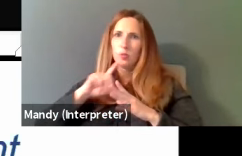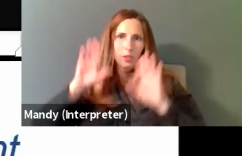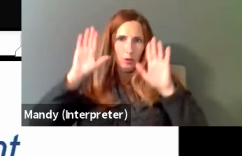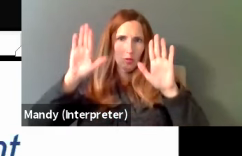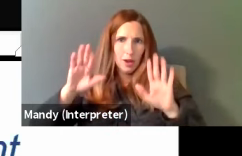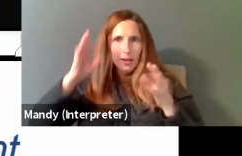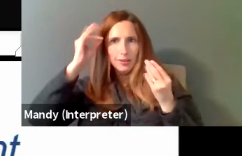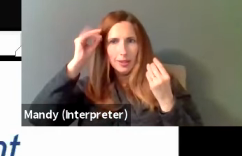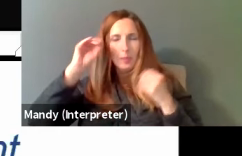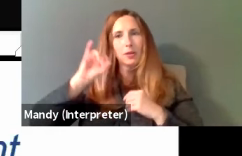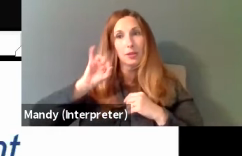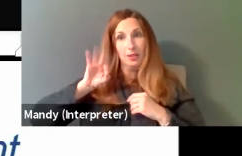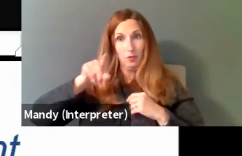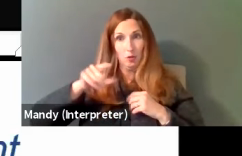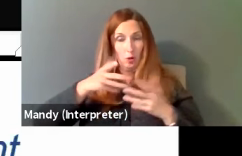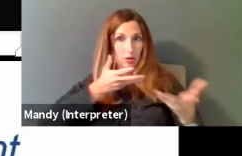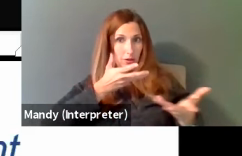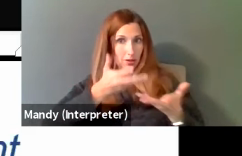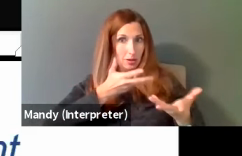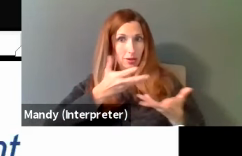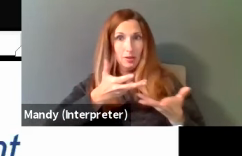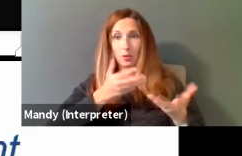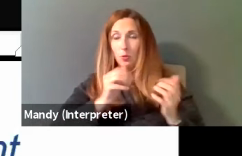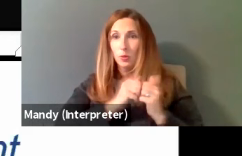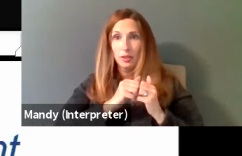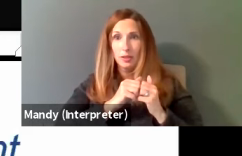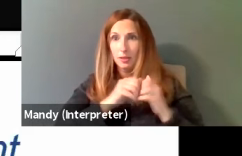If you are interacting, let's say with a group of Spanish clients,